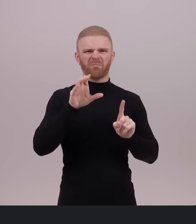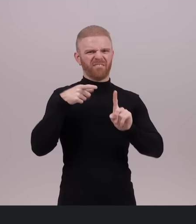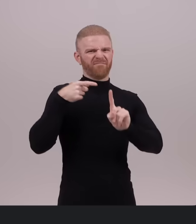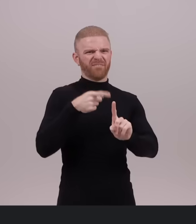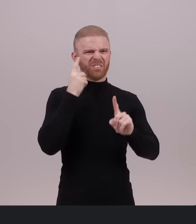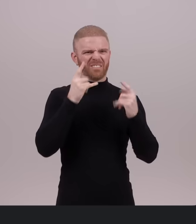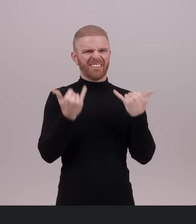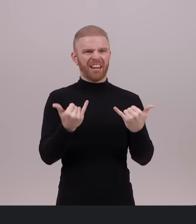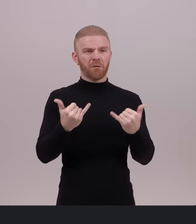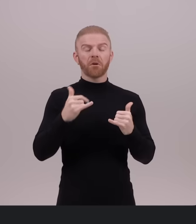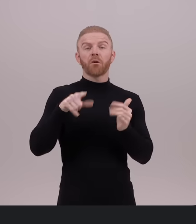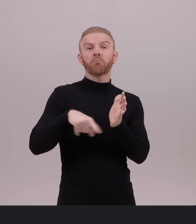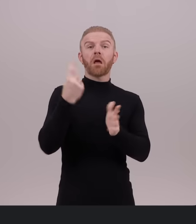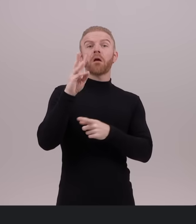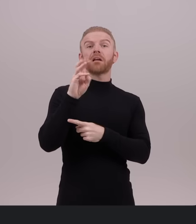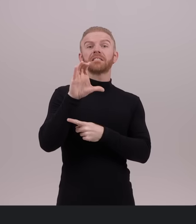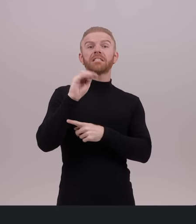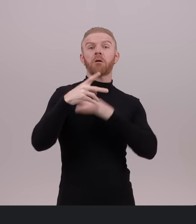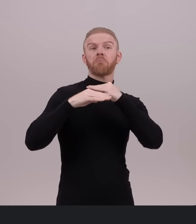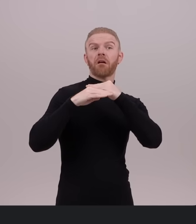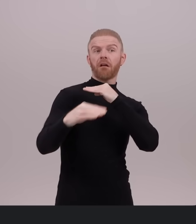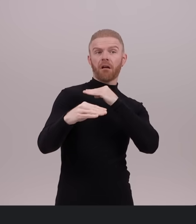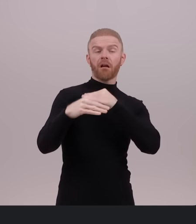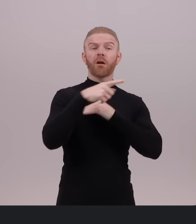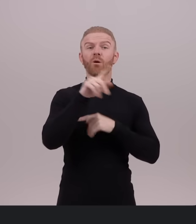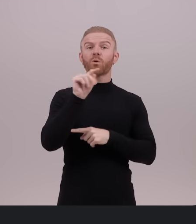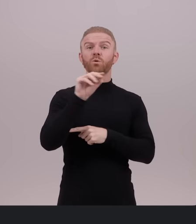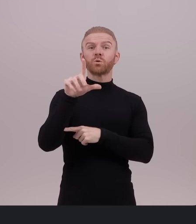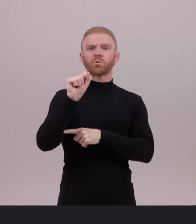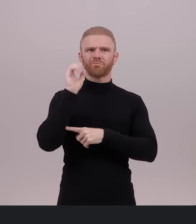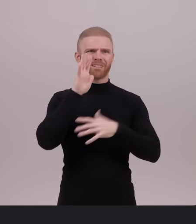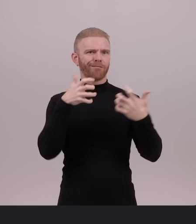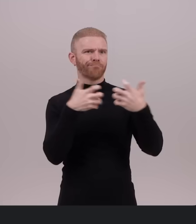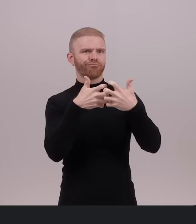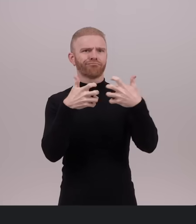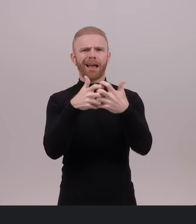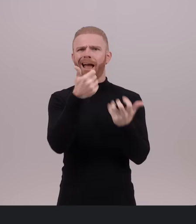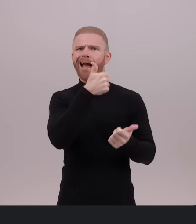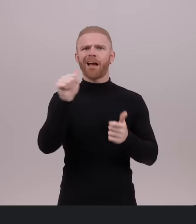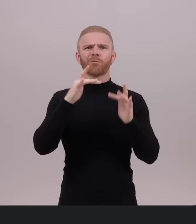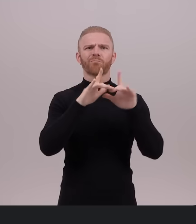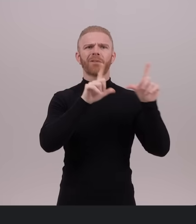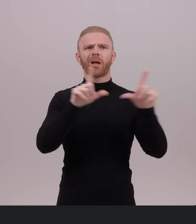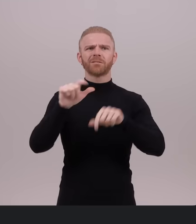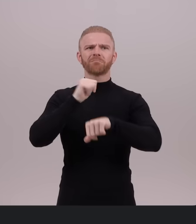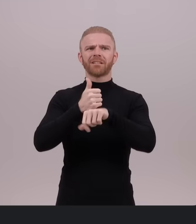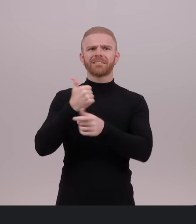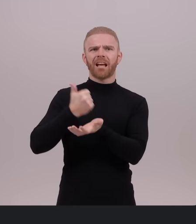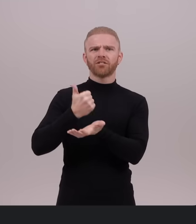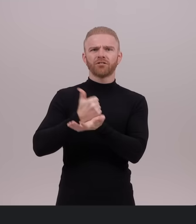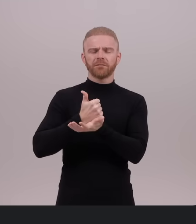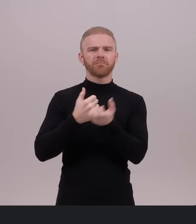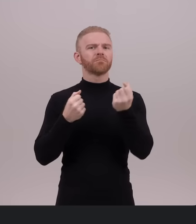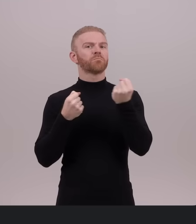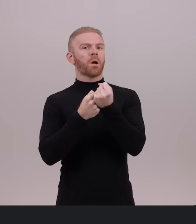these tools will be compatible with any browser-based agent that supports WebMCP. Una, let's prompt away.